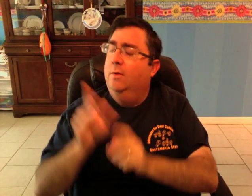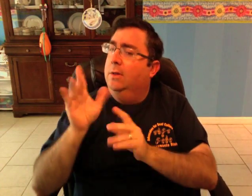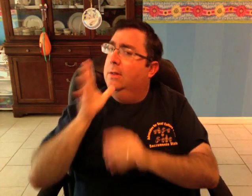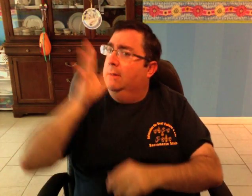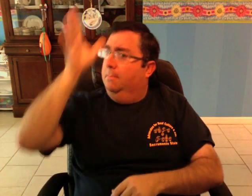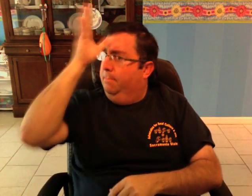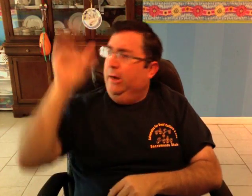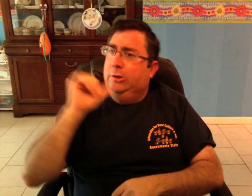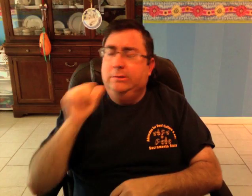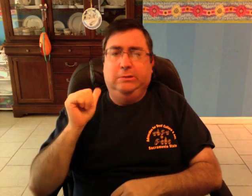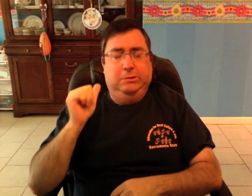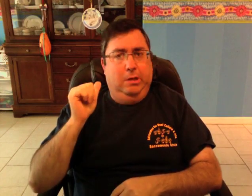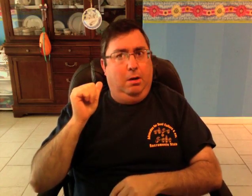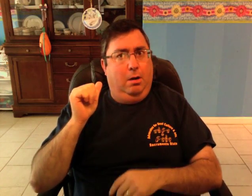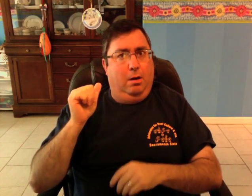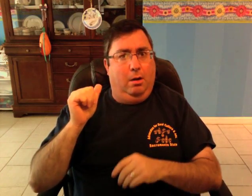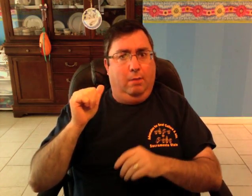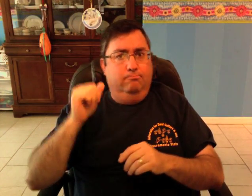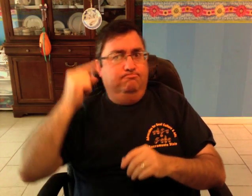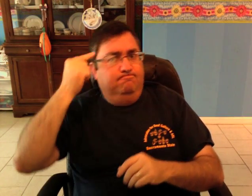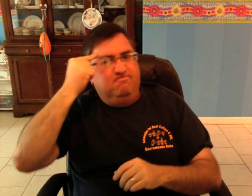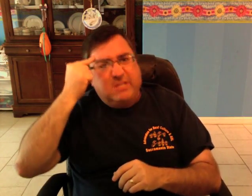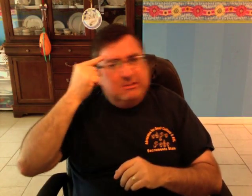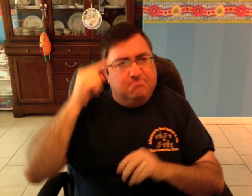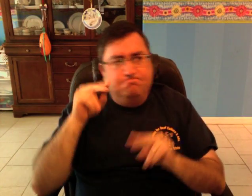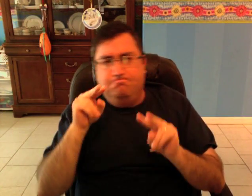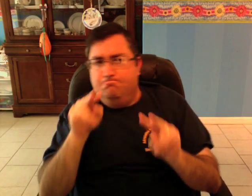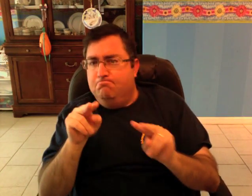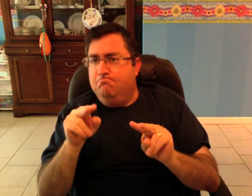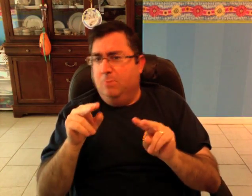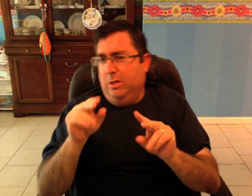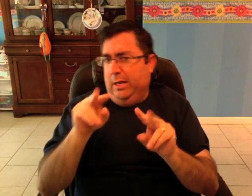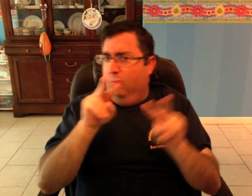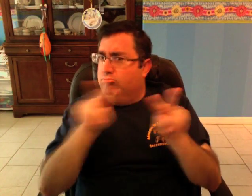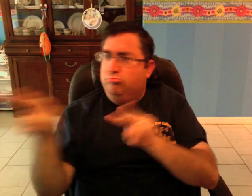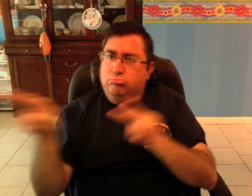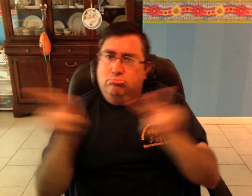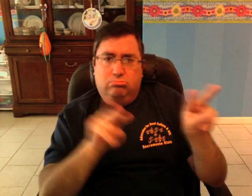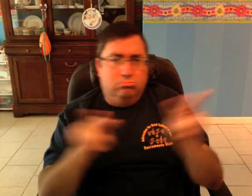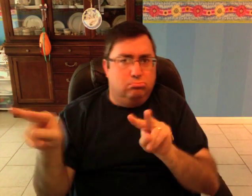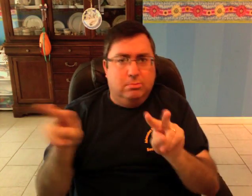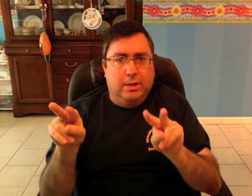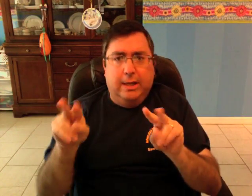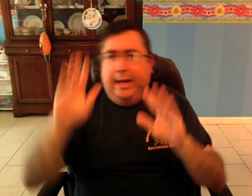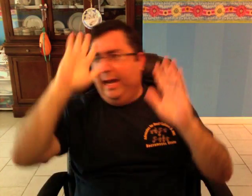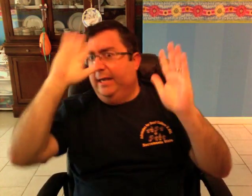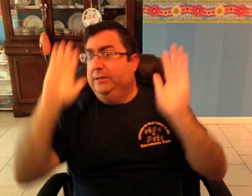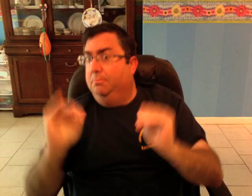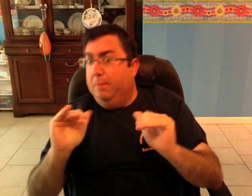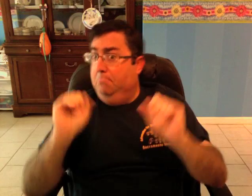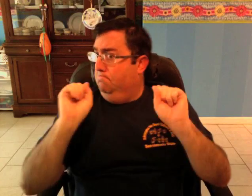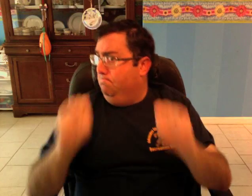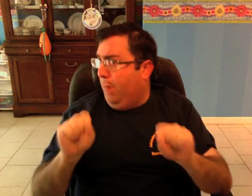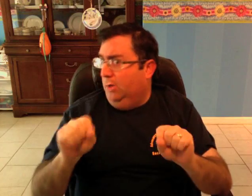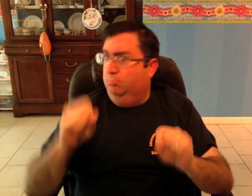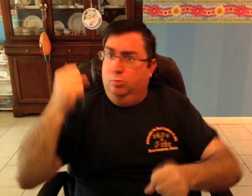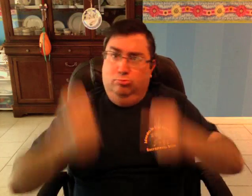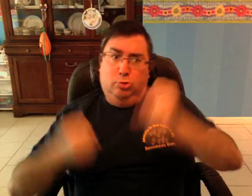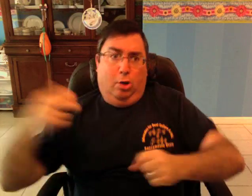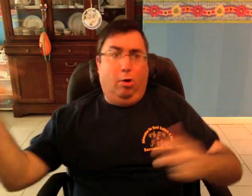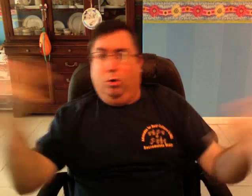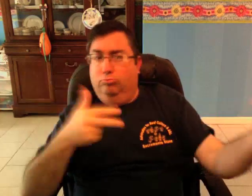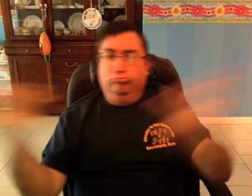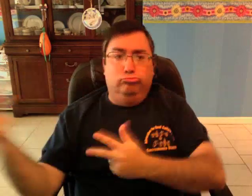or the parents did not anticipate possible situations